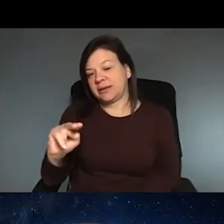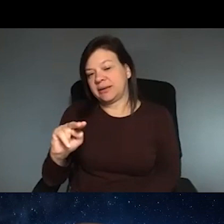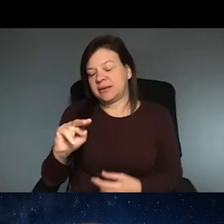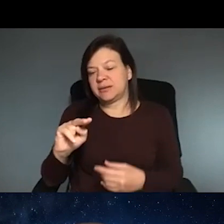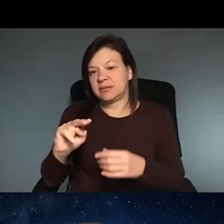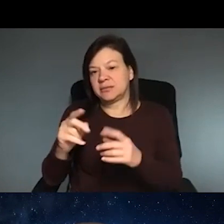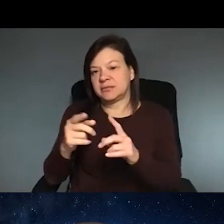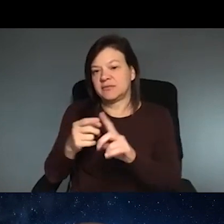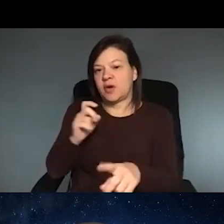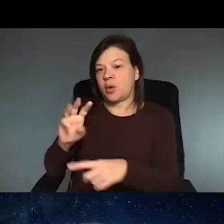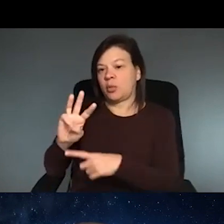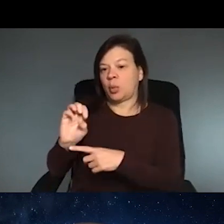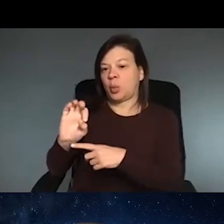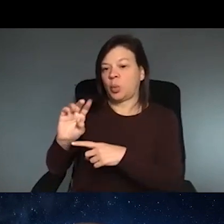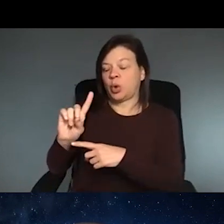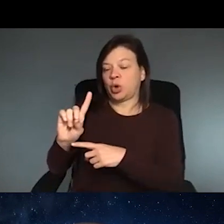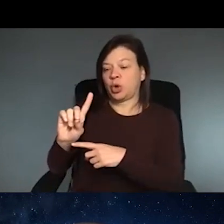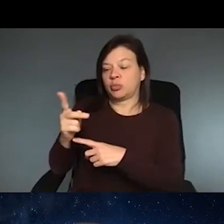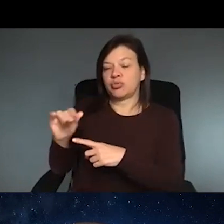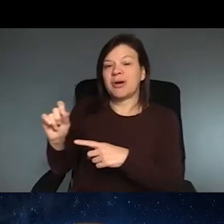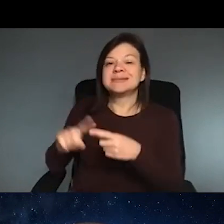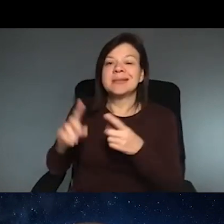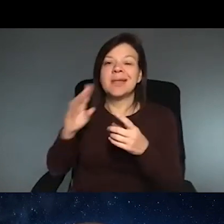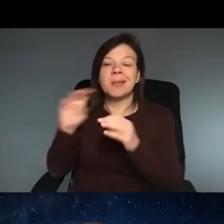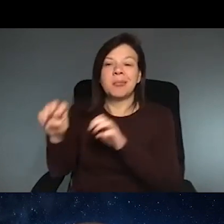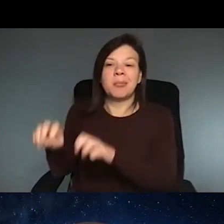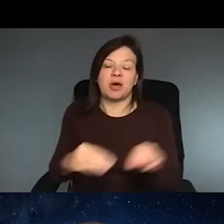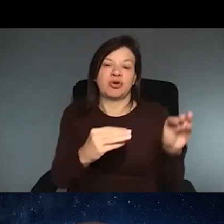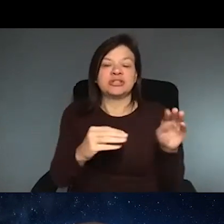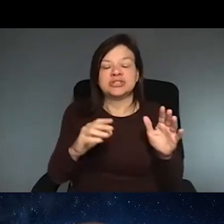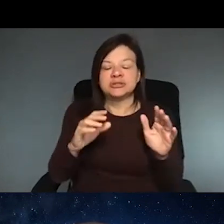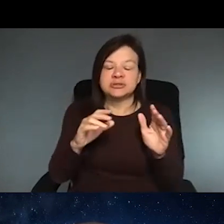NECESSARILY BE ABLE TO DEVELOP CUSTOM TEMPLATE FOR YOU